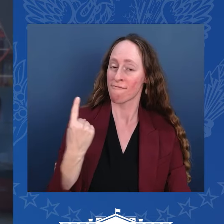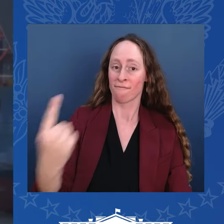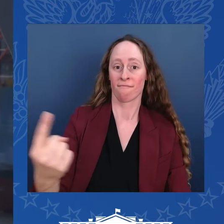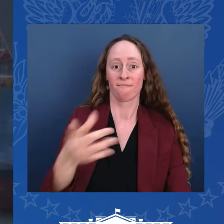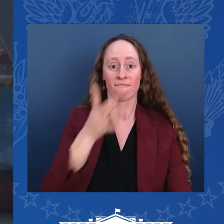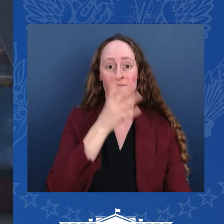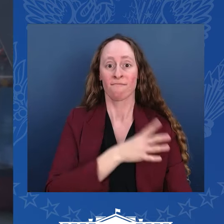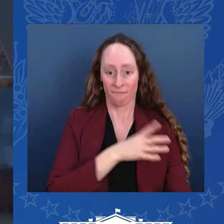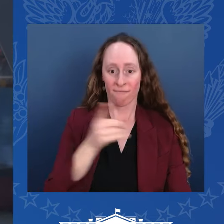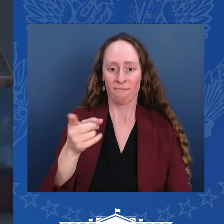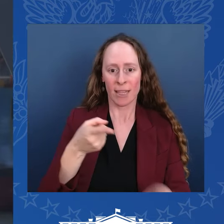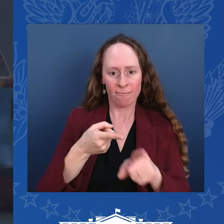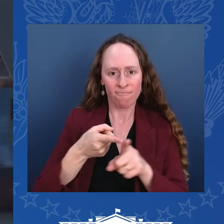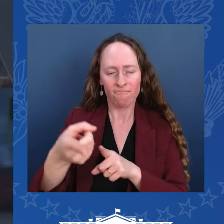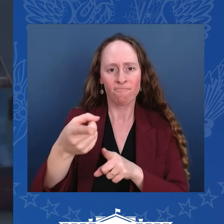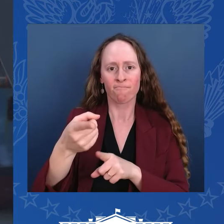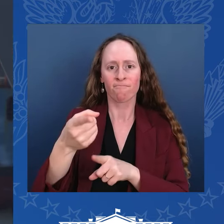at the Port of Baltimore. So she's a history maker